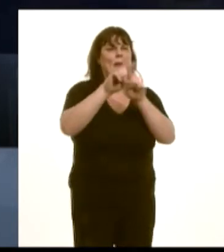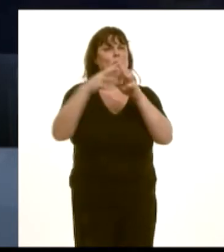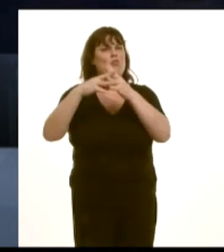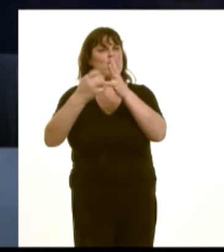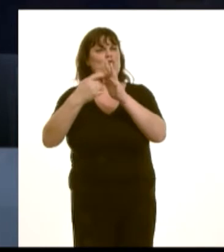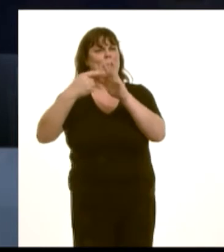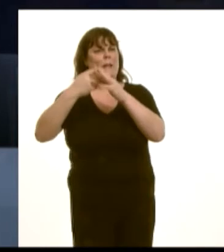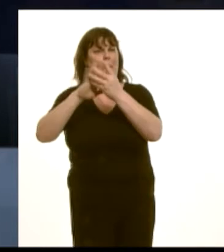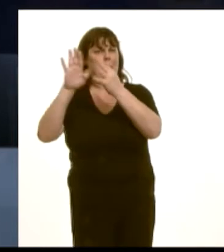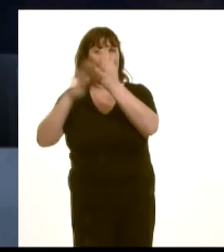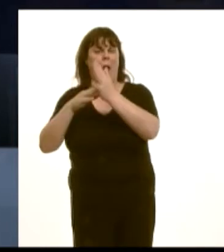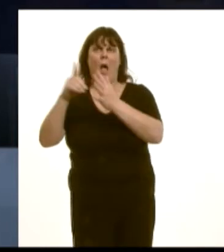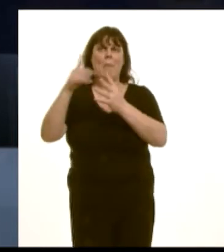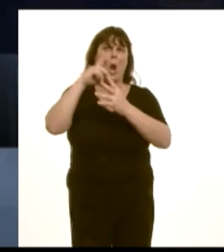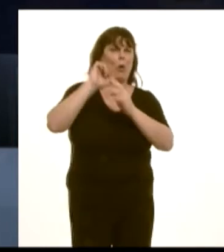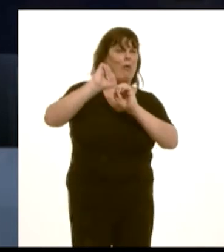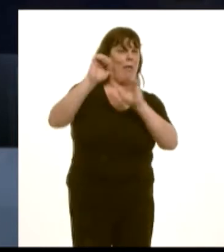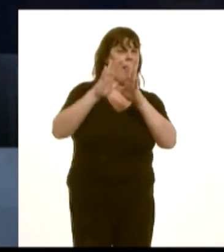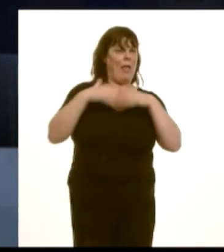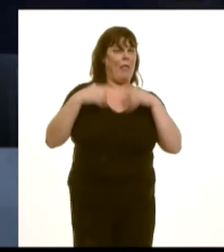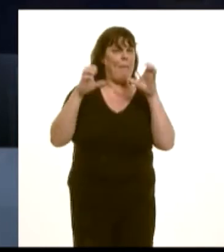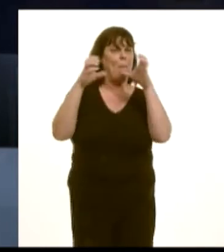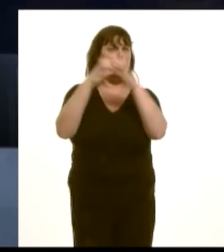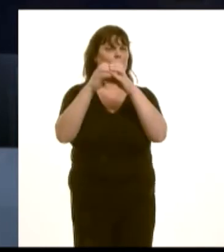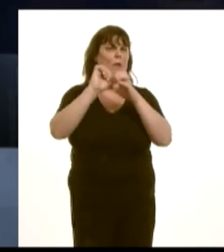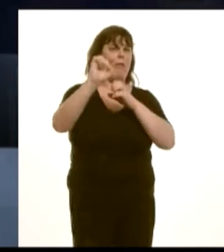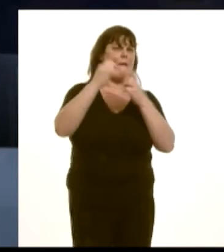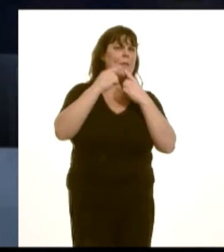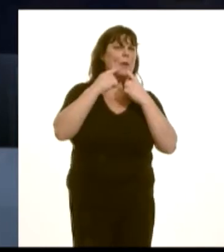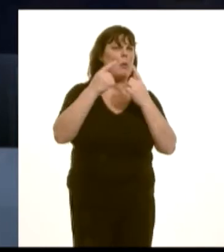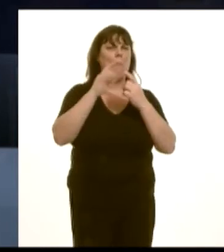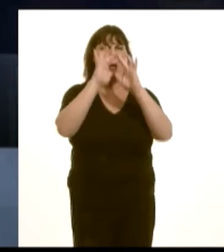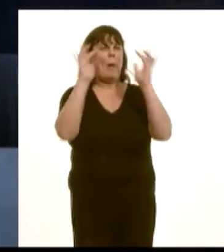but they do not appear on its website. Will you as a Government, therefore, ensure that